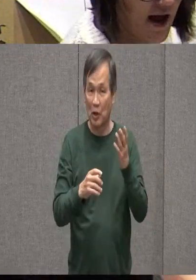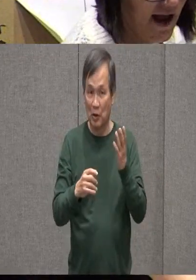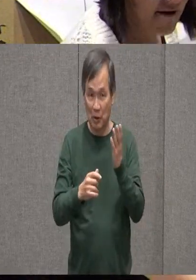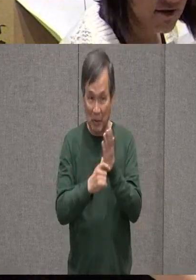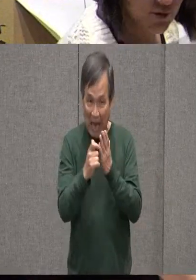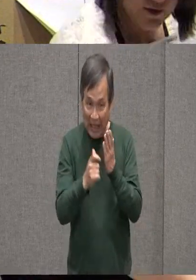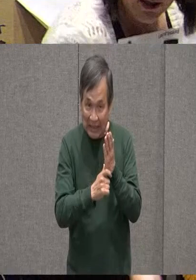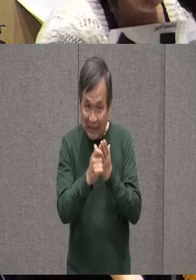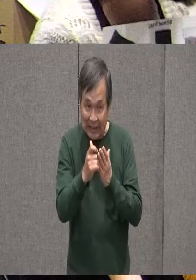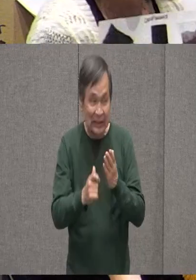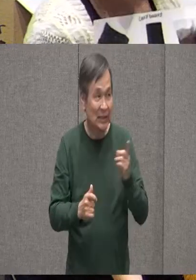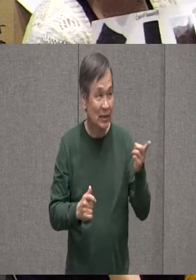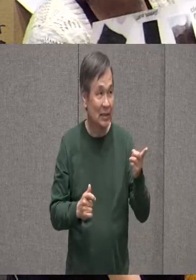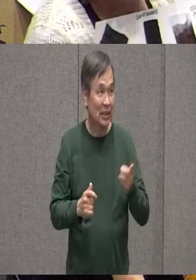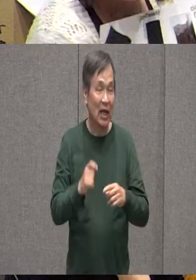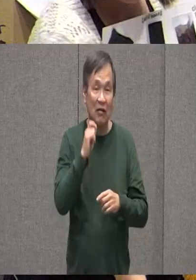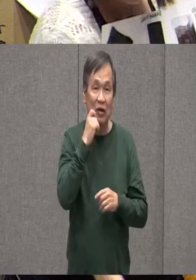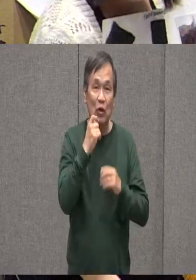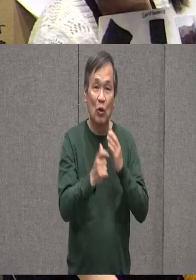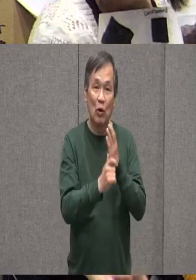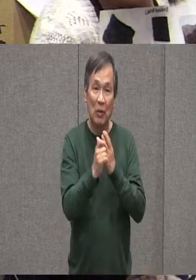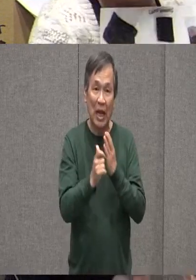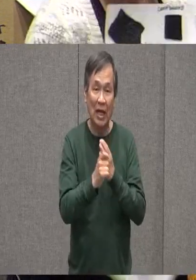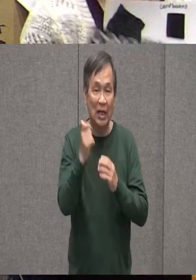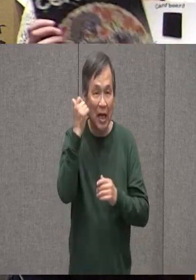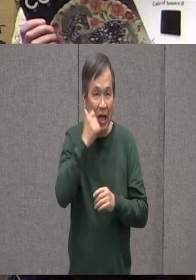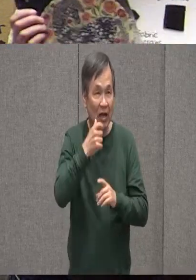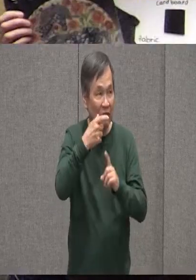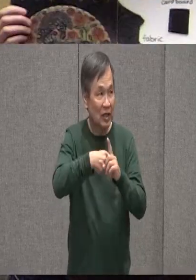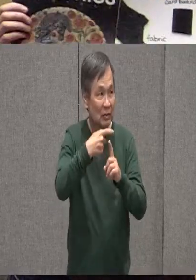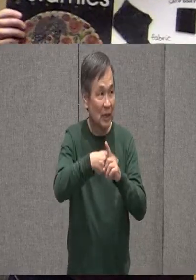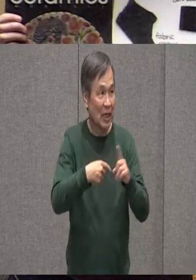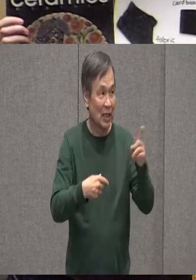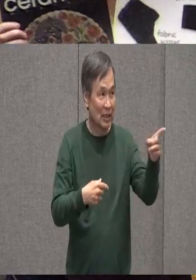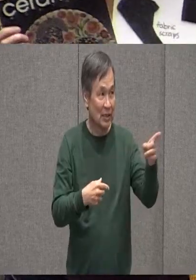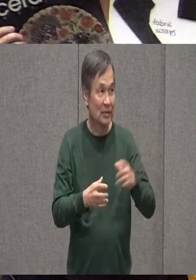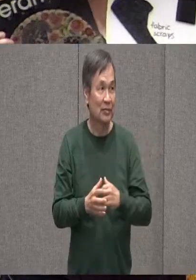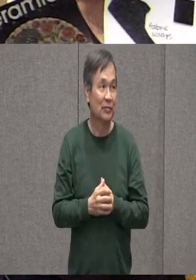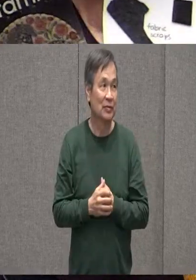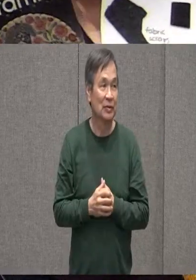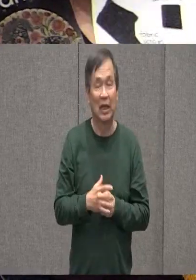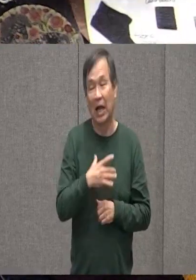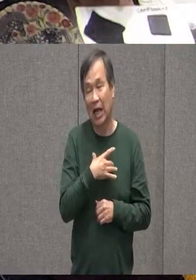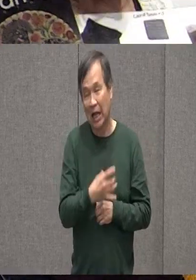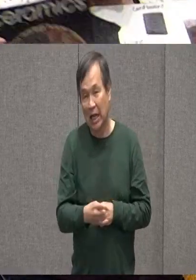I have this really cool magazine that I get every month called "Ceramics Monthly" because I love pottery